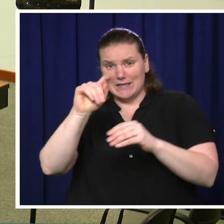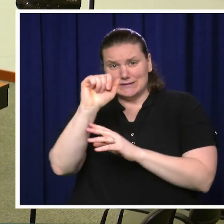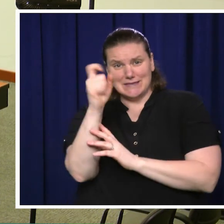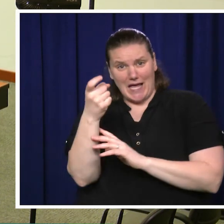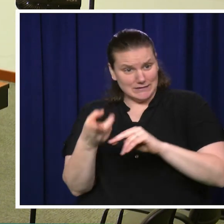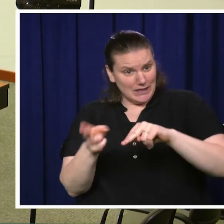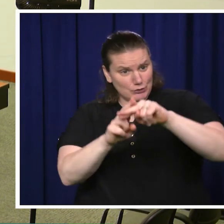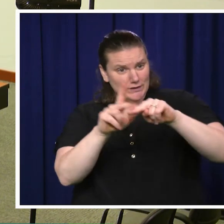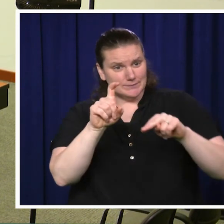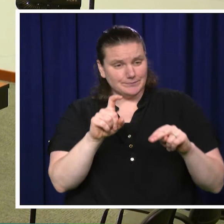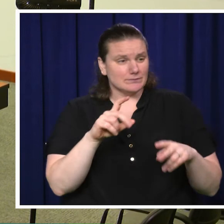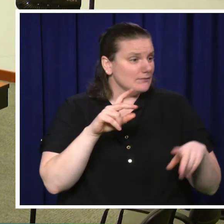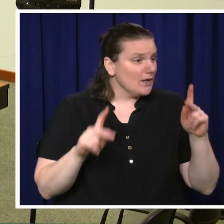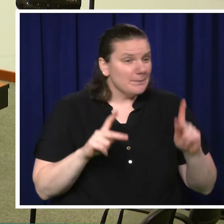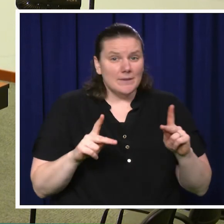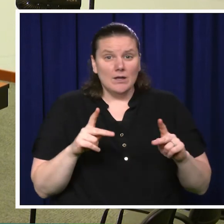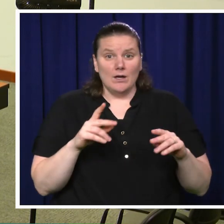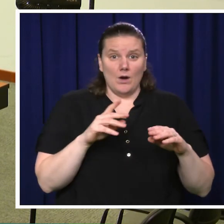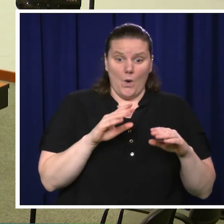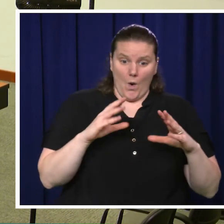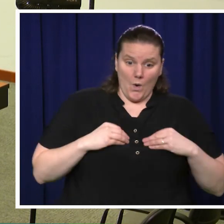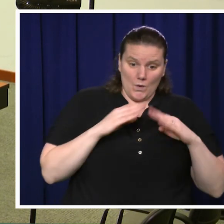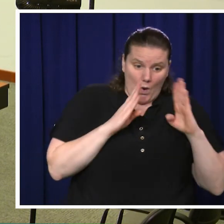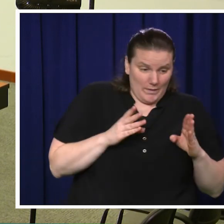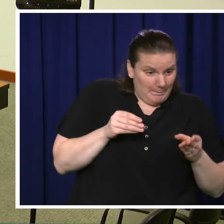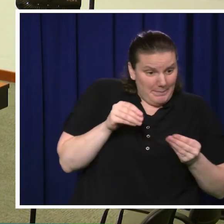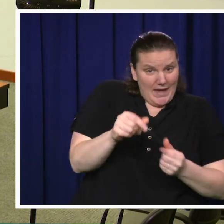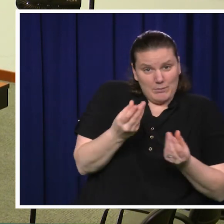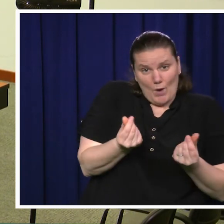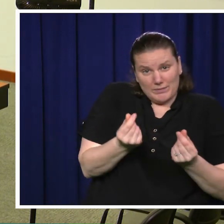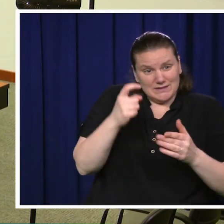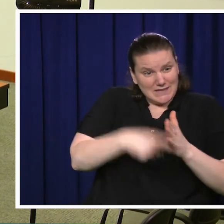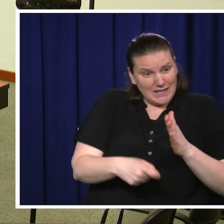how much sales tax would decrease or whether homeowners would be able to pay their property taxes on time.